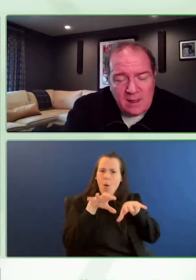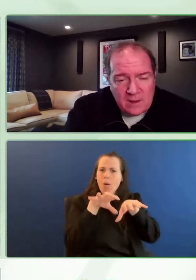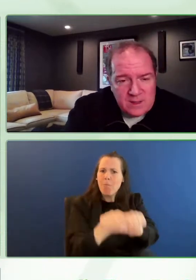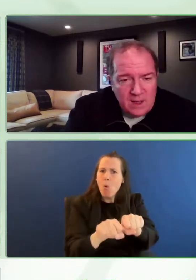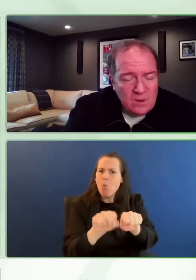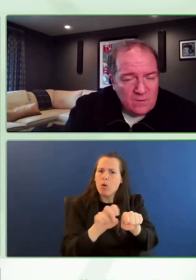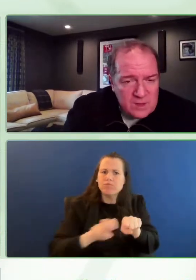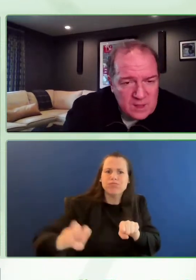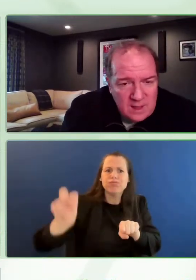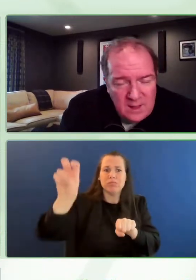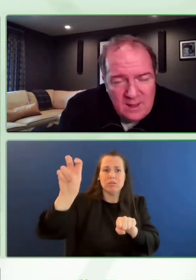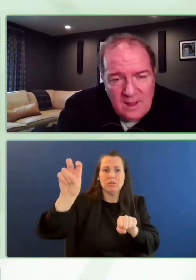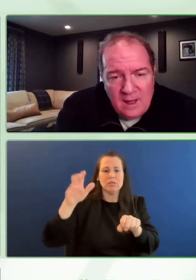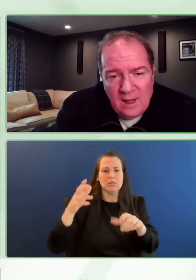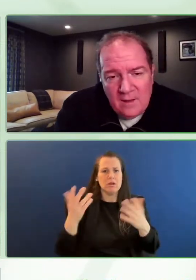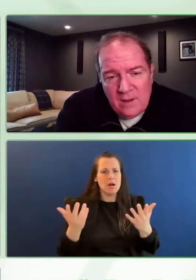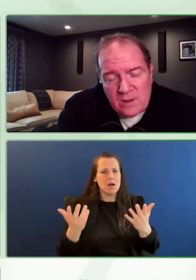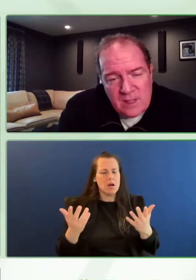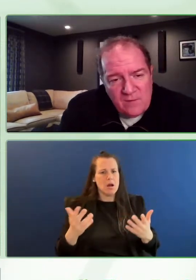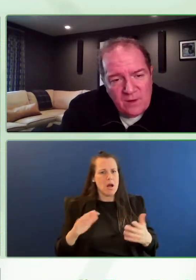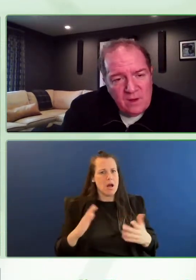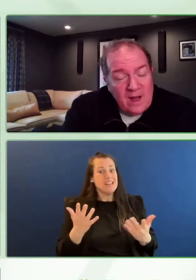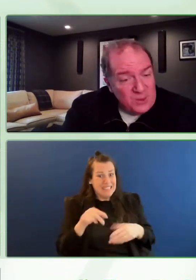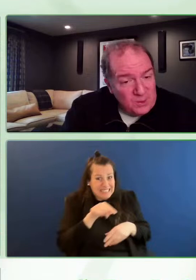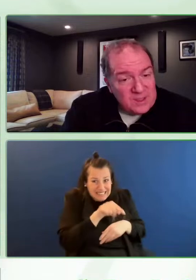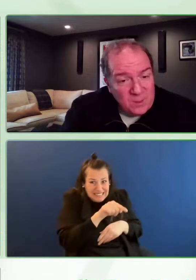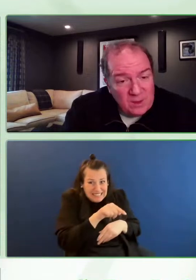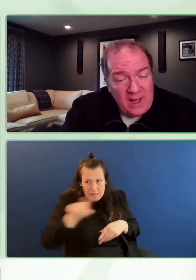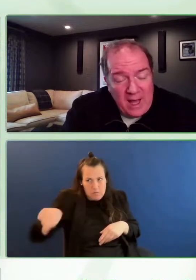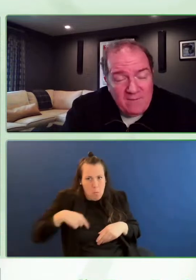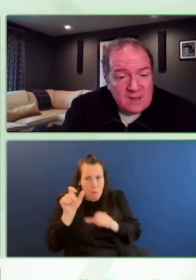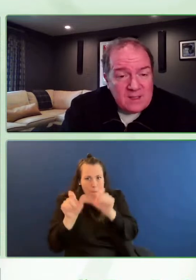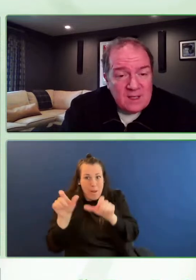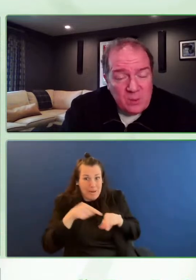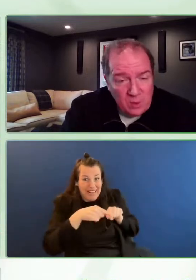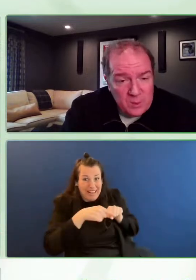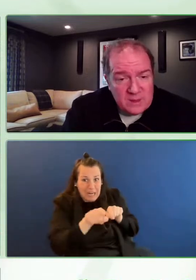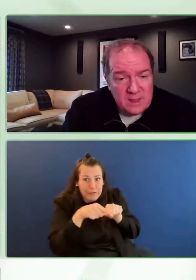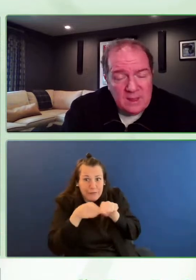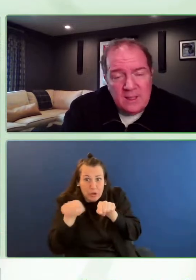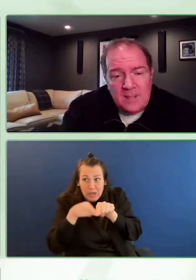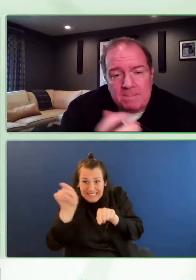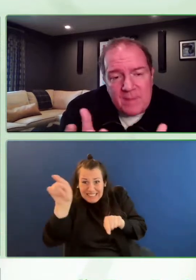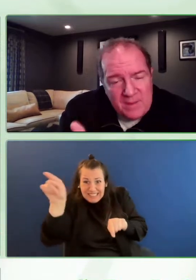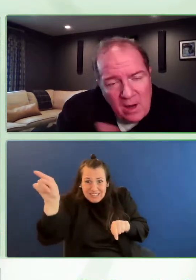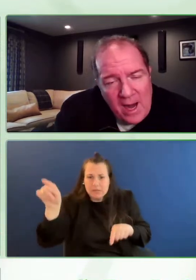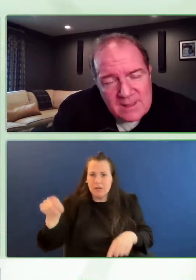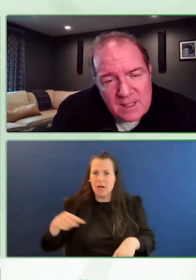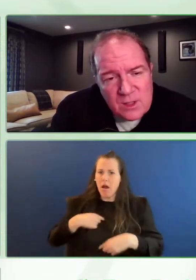the Empire State University, they have set up a national... to privacy, their access